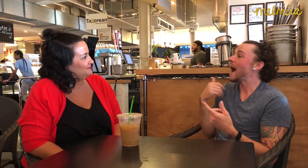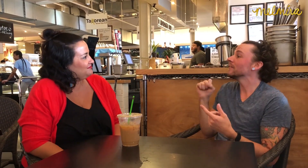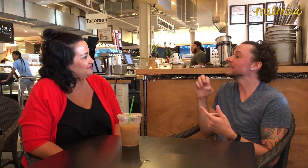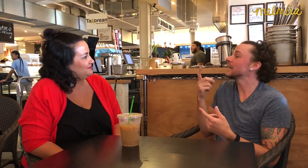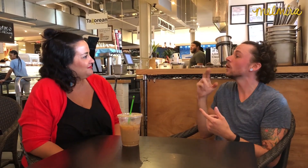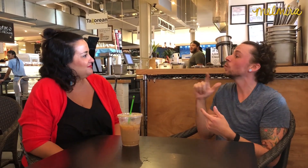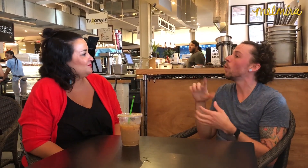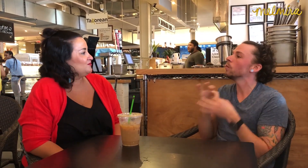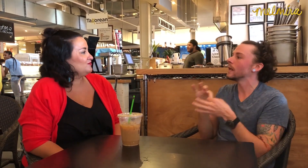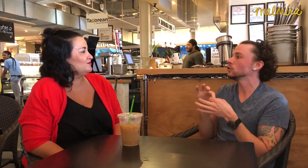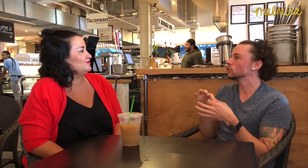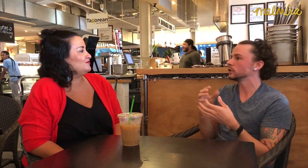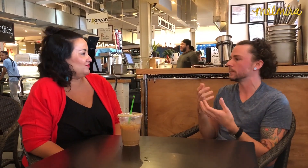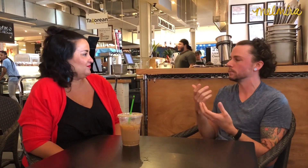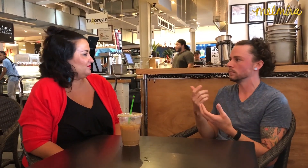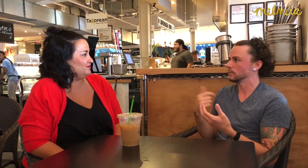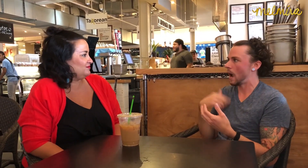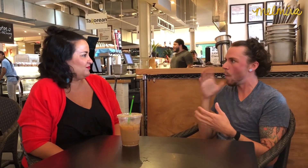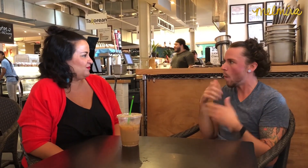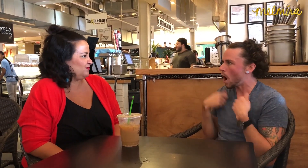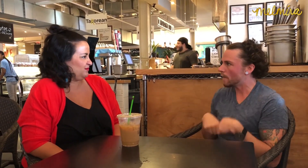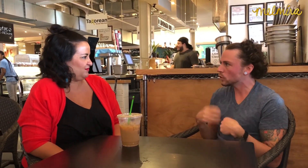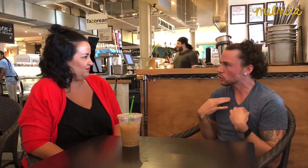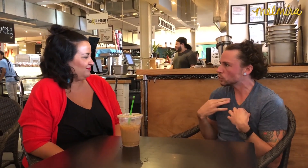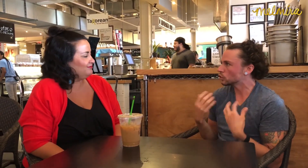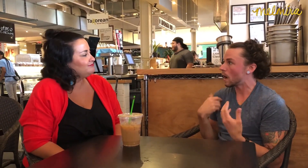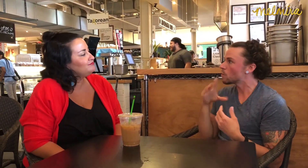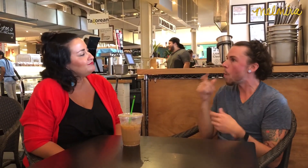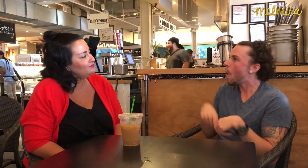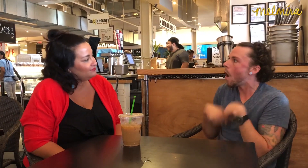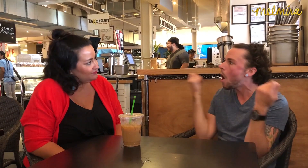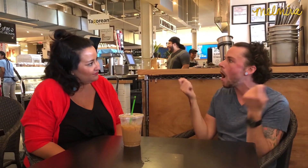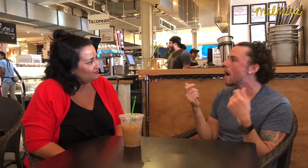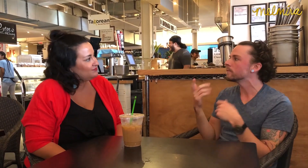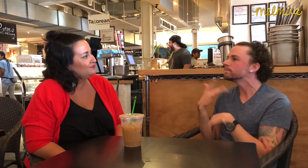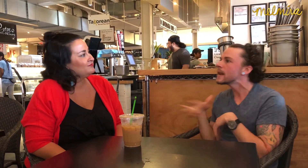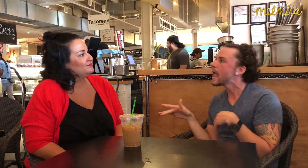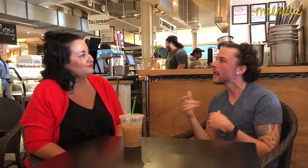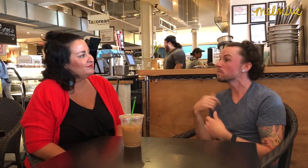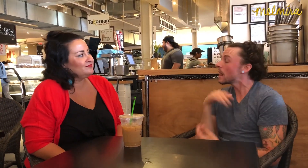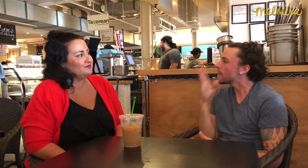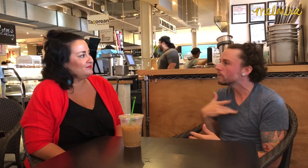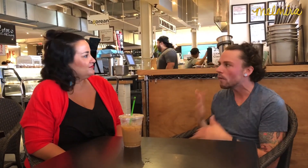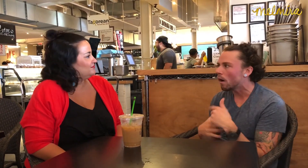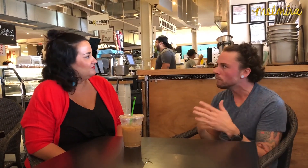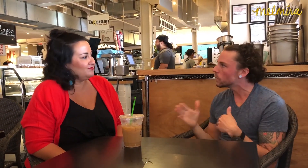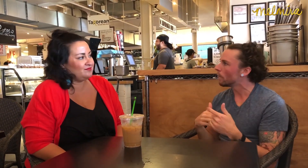When I was in a sexual relationship, I would cover myself with a shirt. I wouldn't take my clothes off and be naked